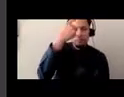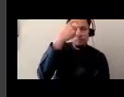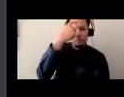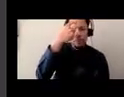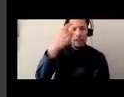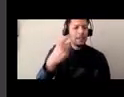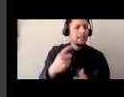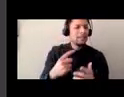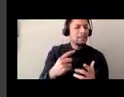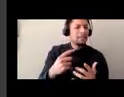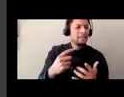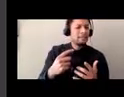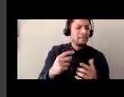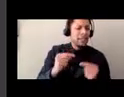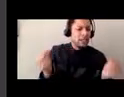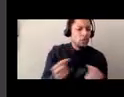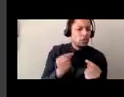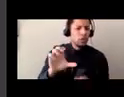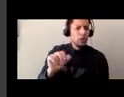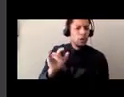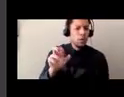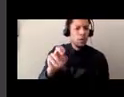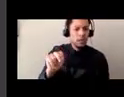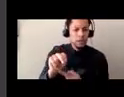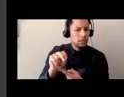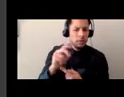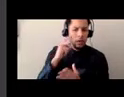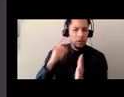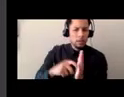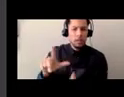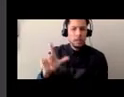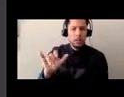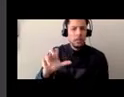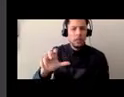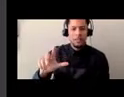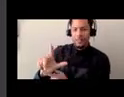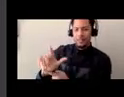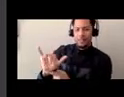I do know that that is headed by Lana dell Carson.